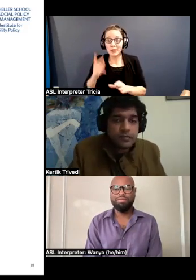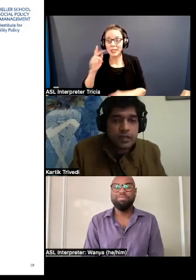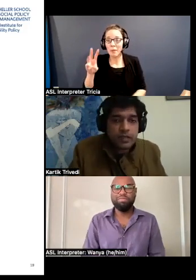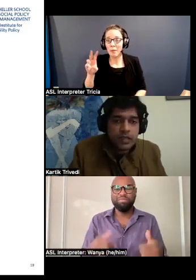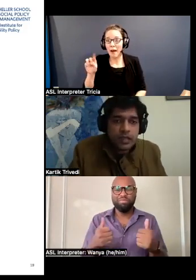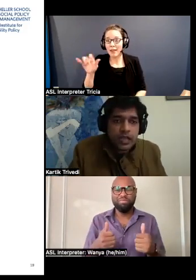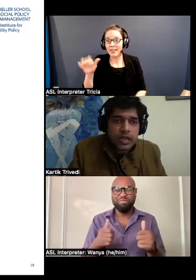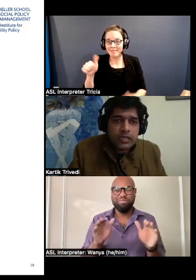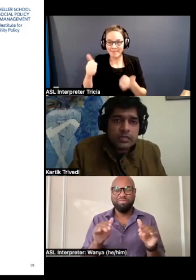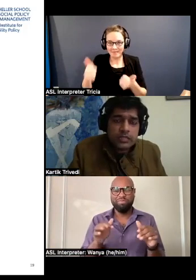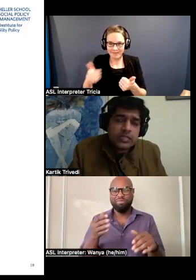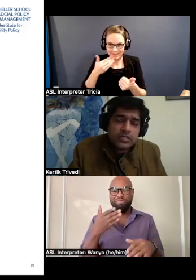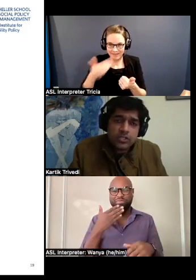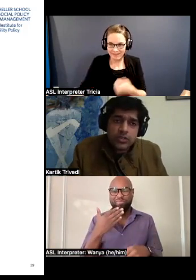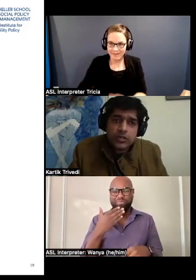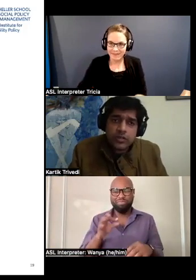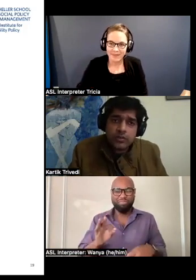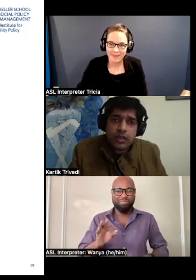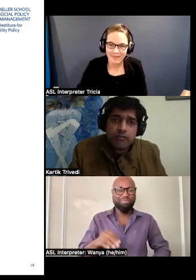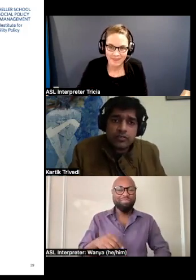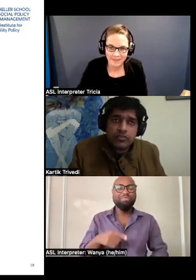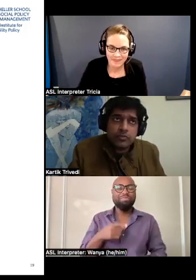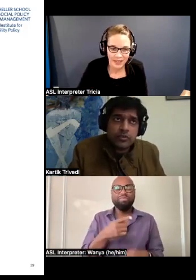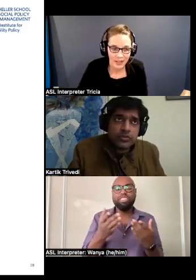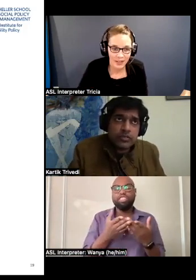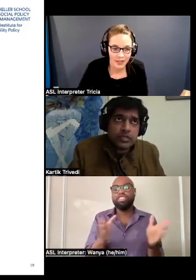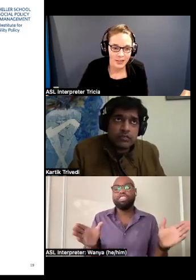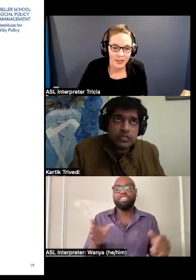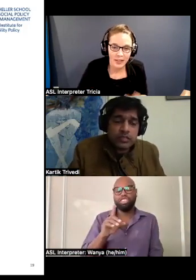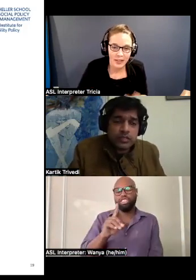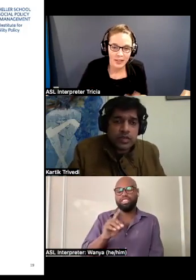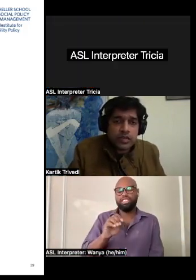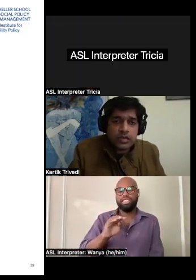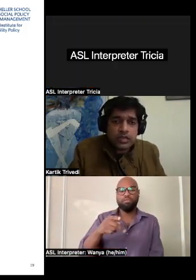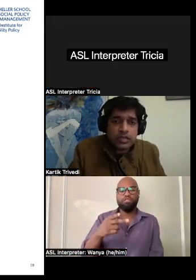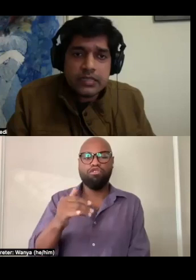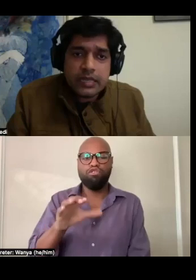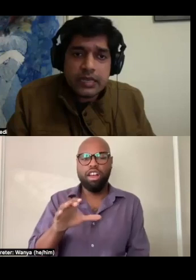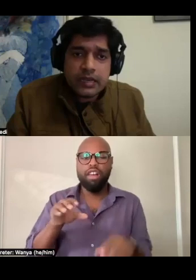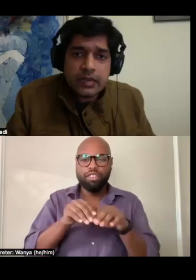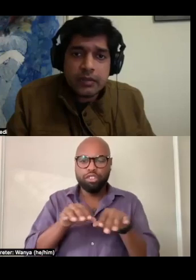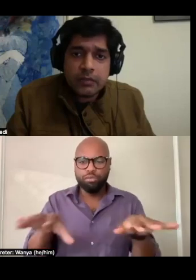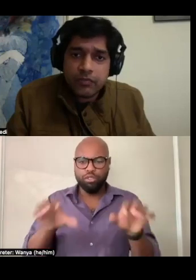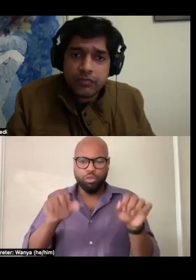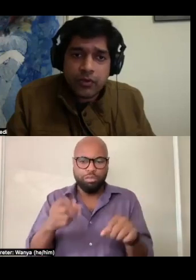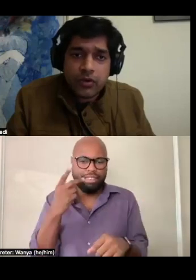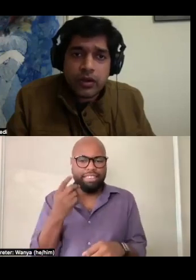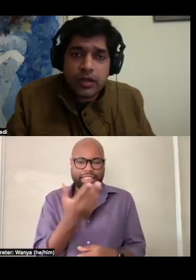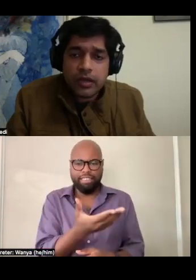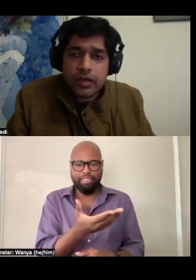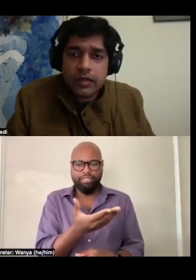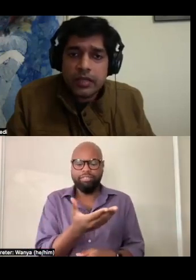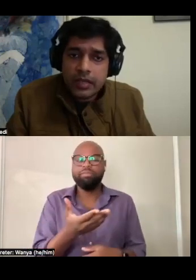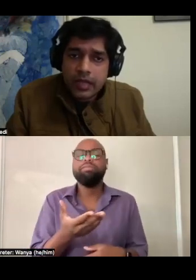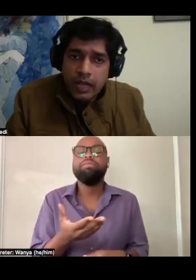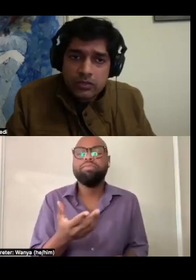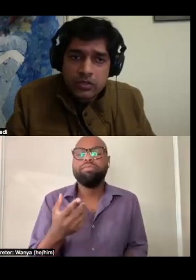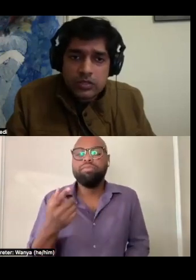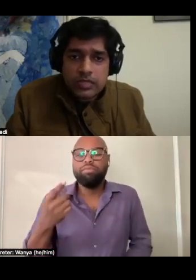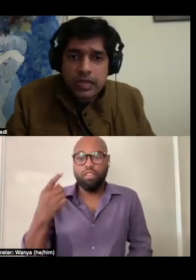These are the general demographic distributions that we can see for households.